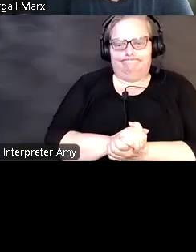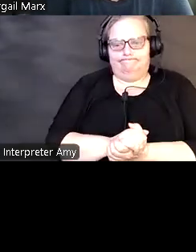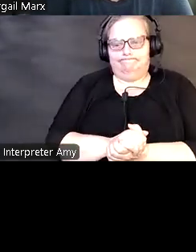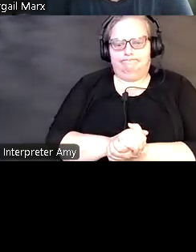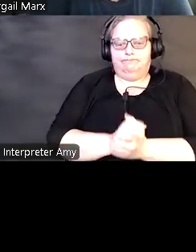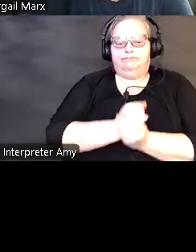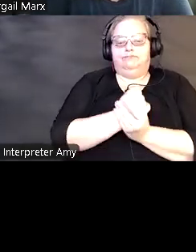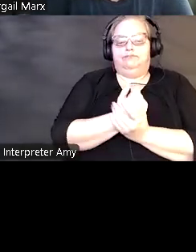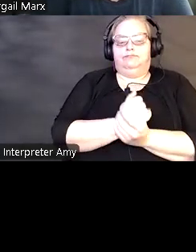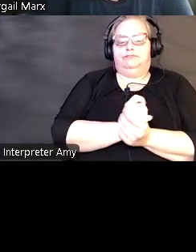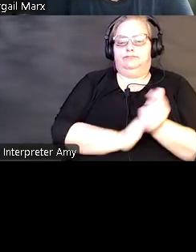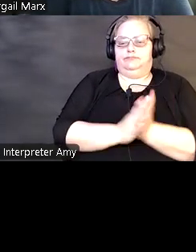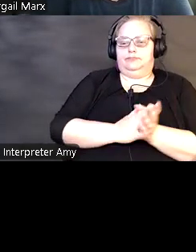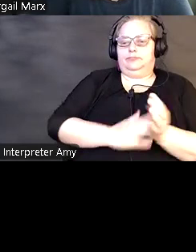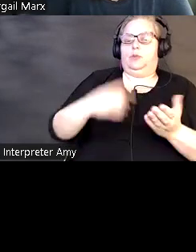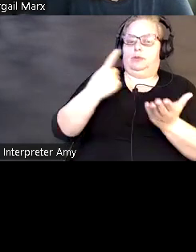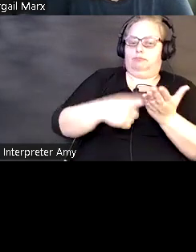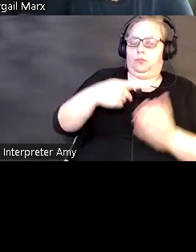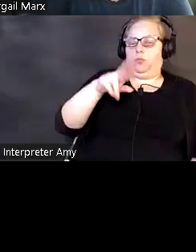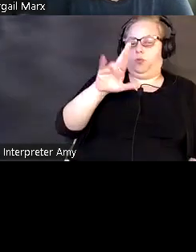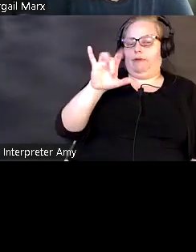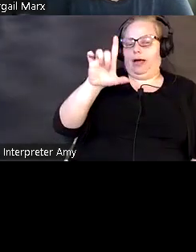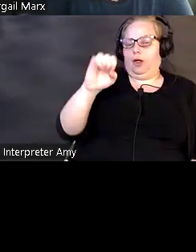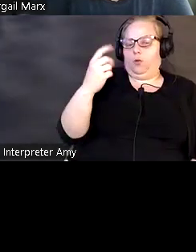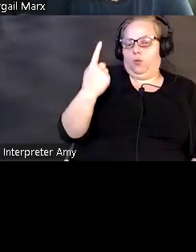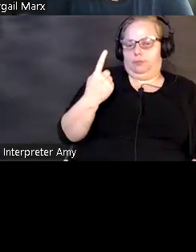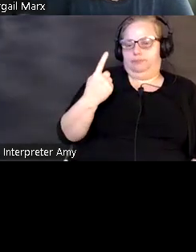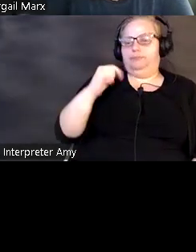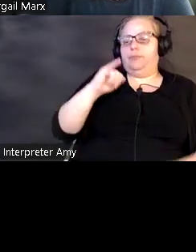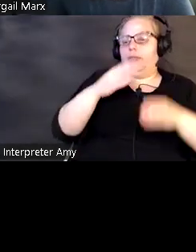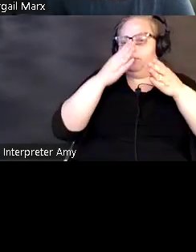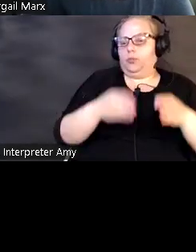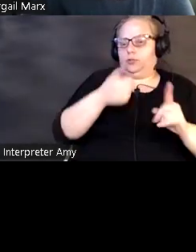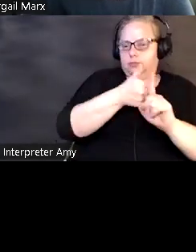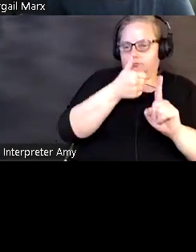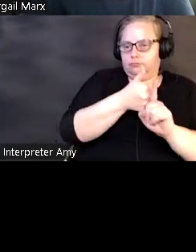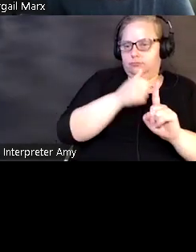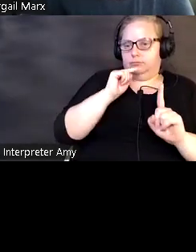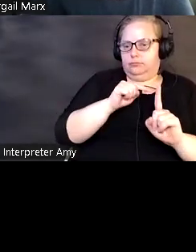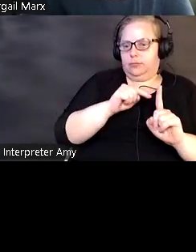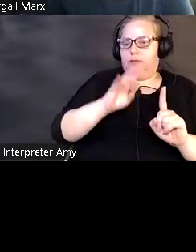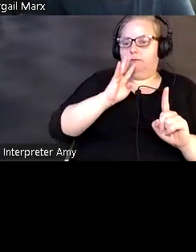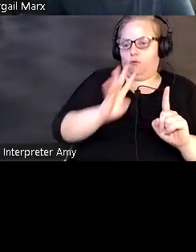little bit about profile 1. This individual is somebody who is 4 years old.